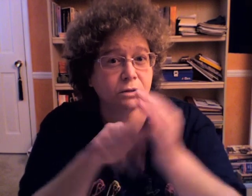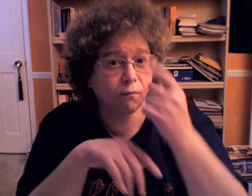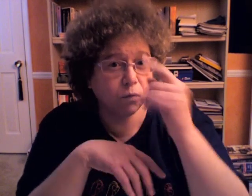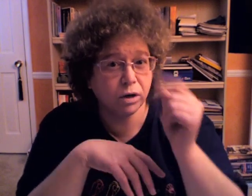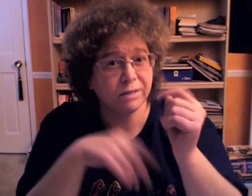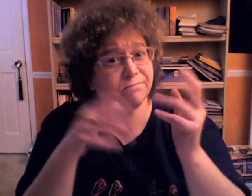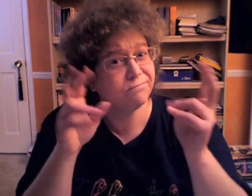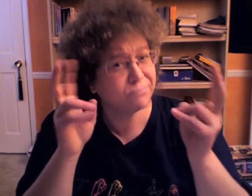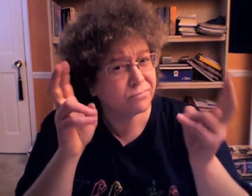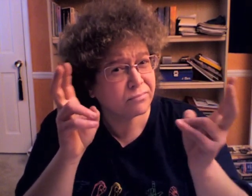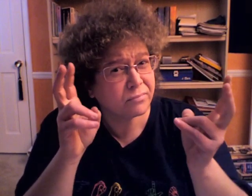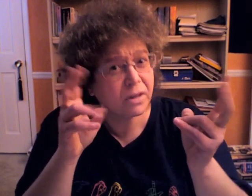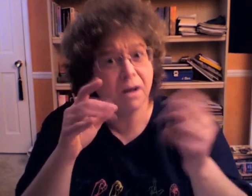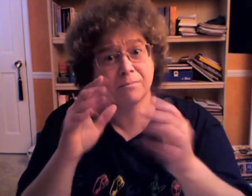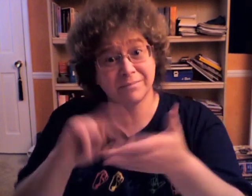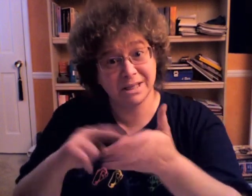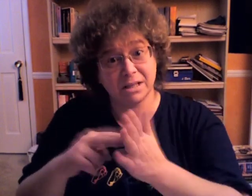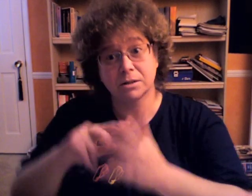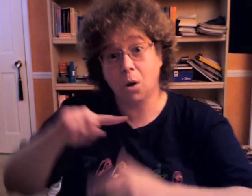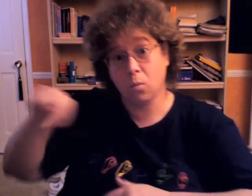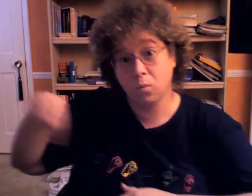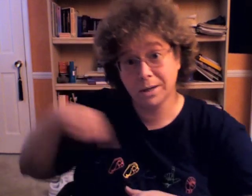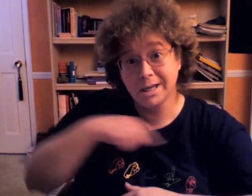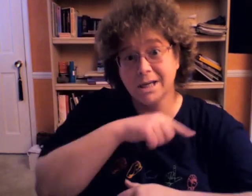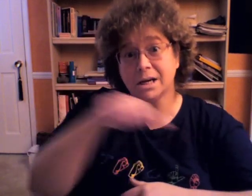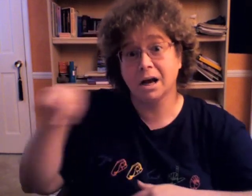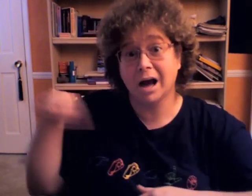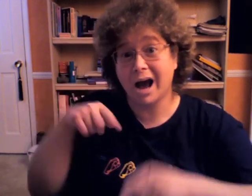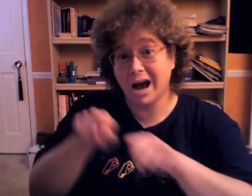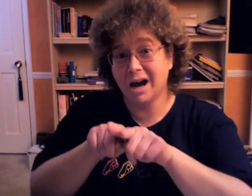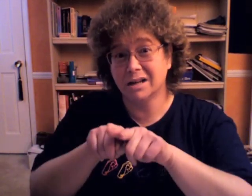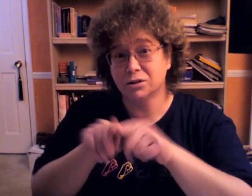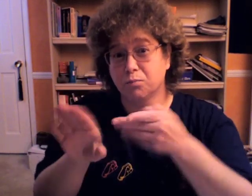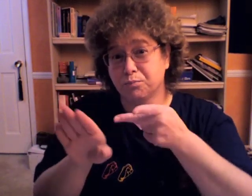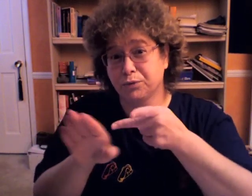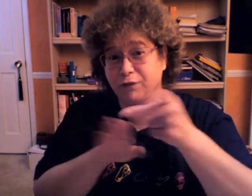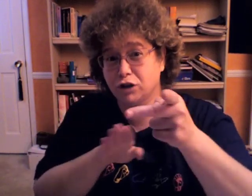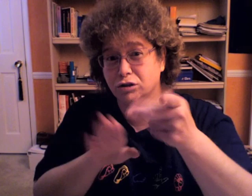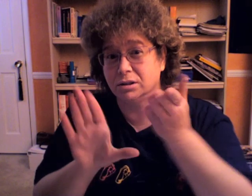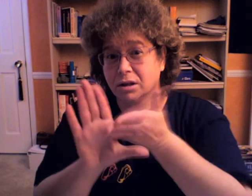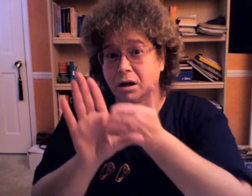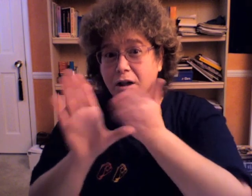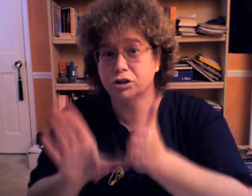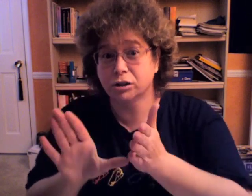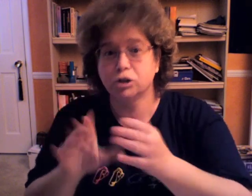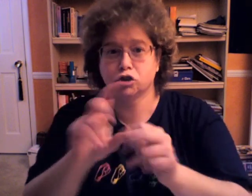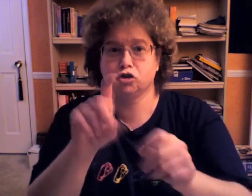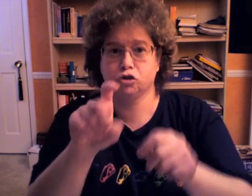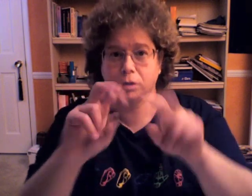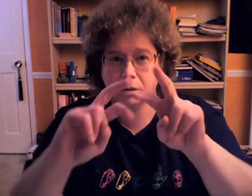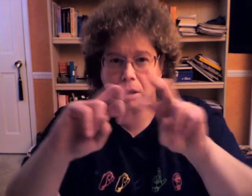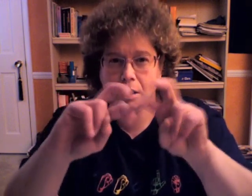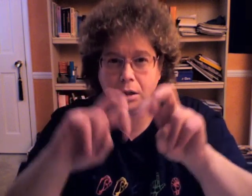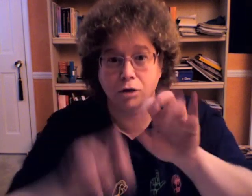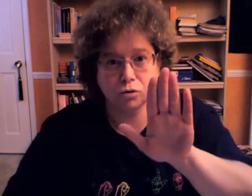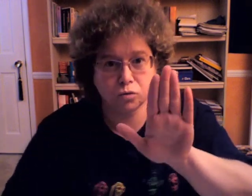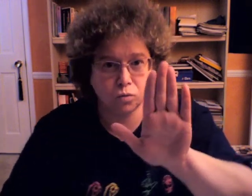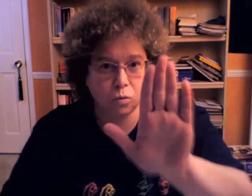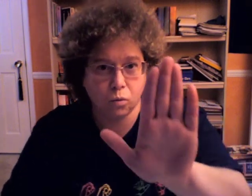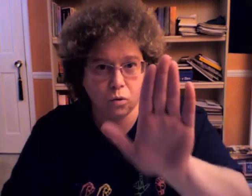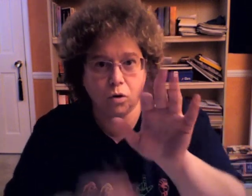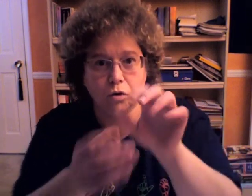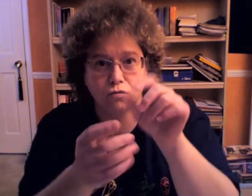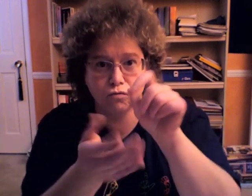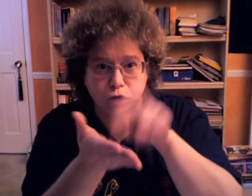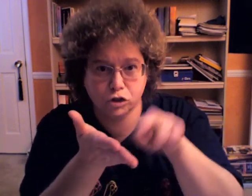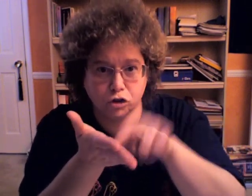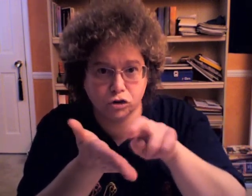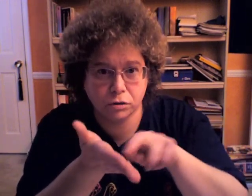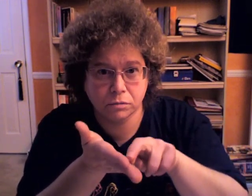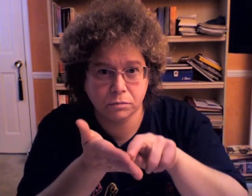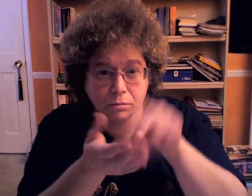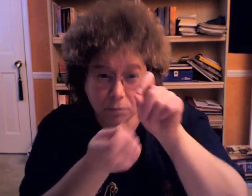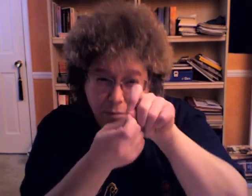opening up the door to potential ramifications. For example, other psychologists might take on the measuring of the validity